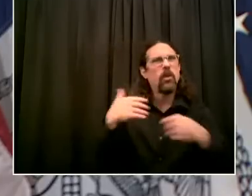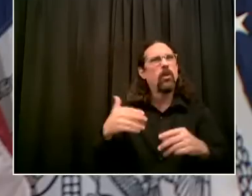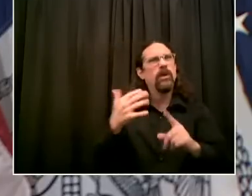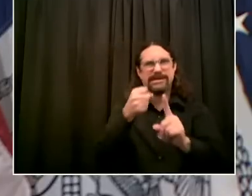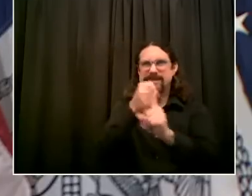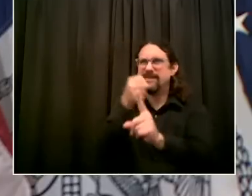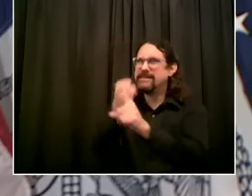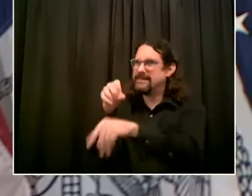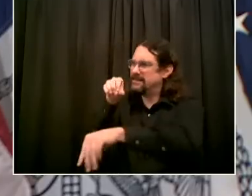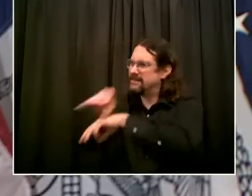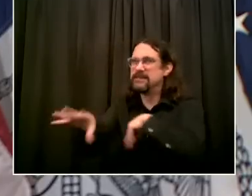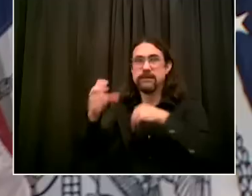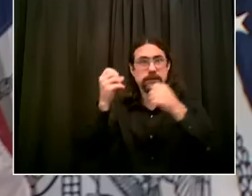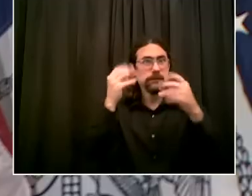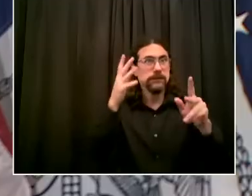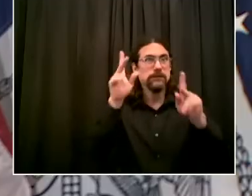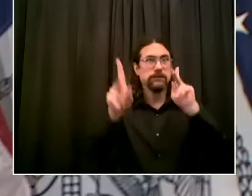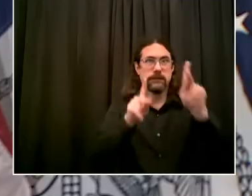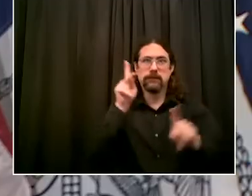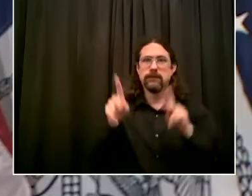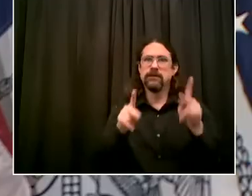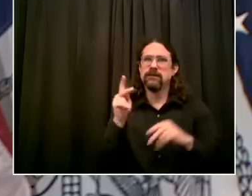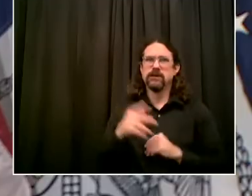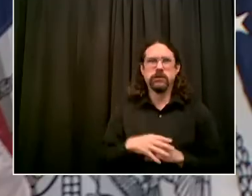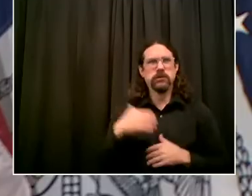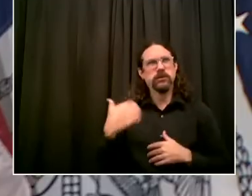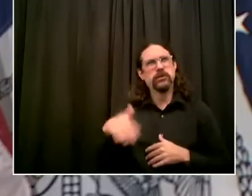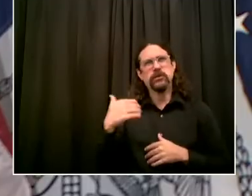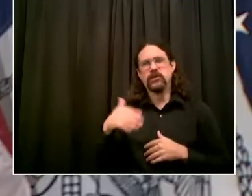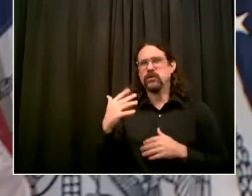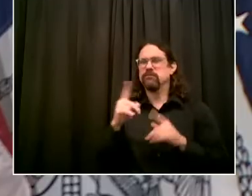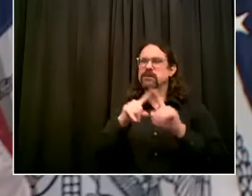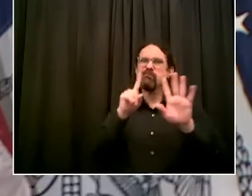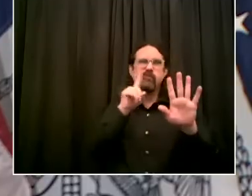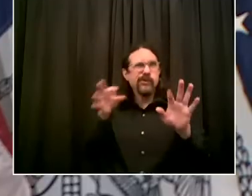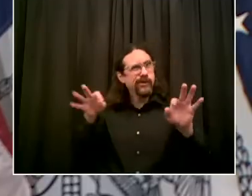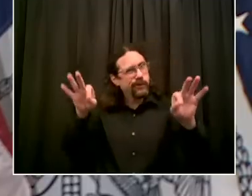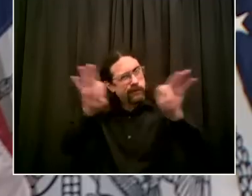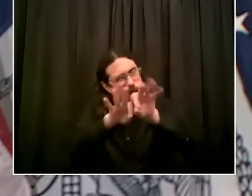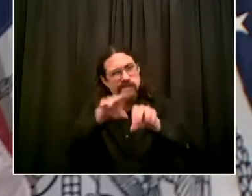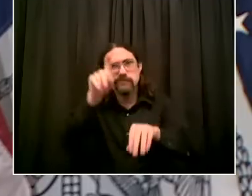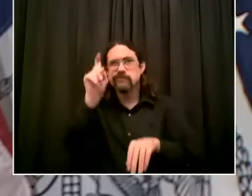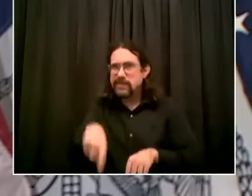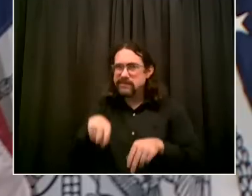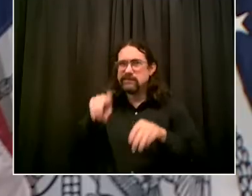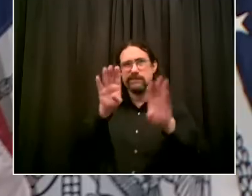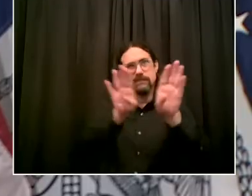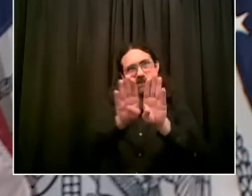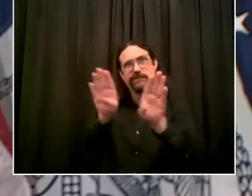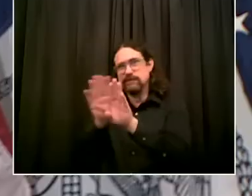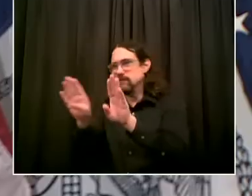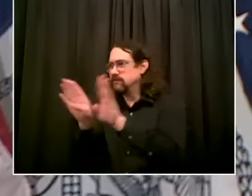IN THE C COMMUNITY PARTICIPATING. IS NOT EVERYONE UNDERSTANDING ATHT T TI IS I WILL ALL OF OUR BUSINESS TO FIGHT BACK